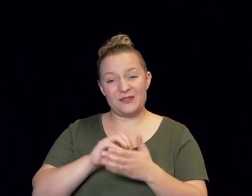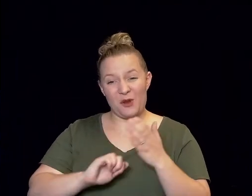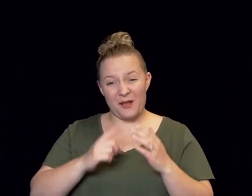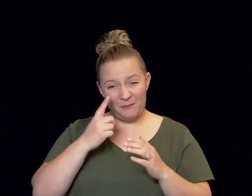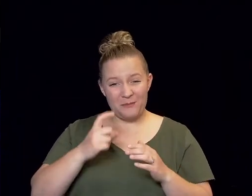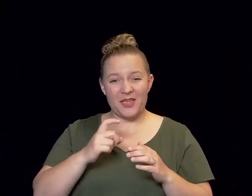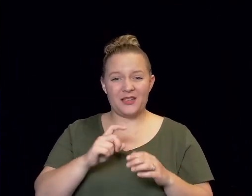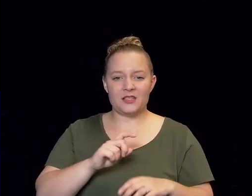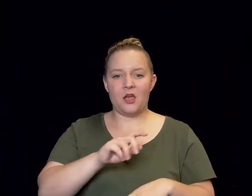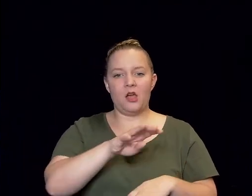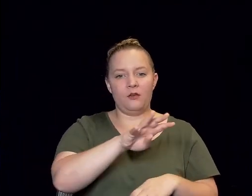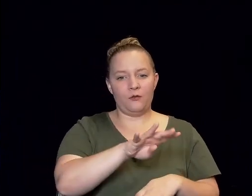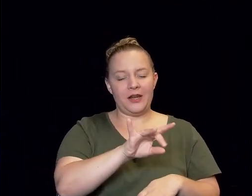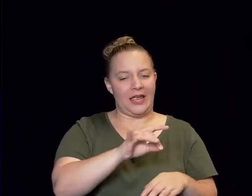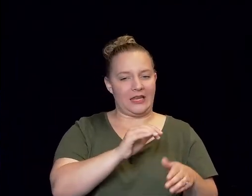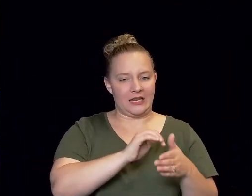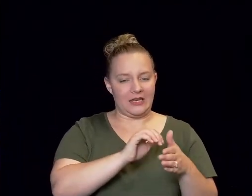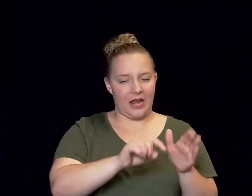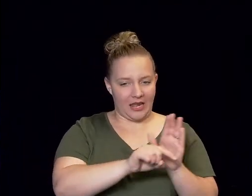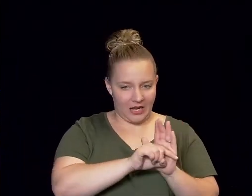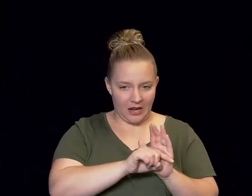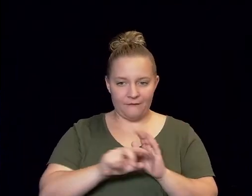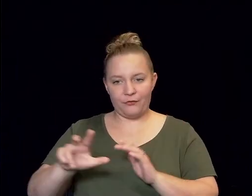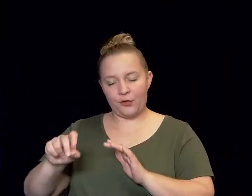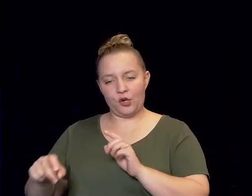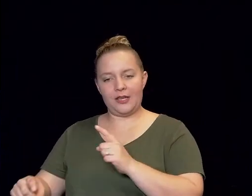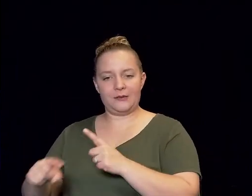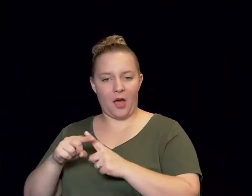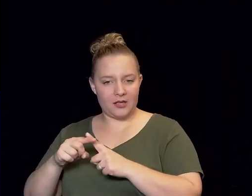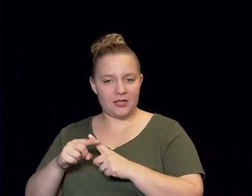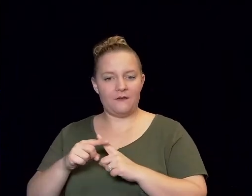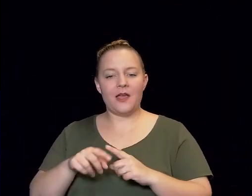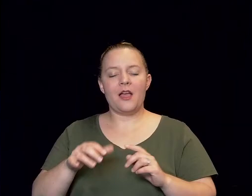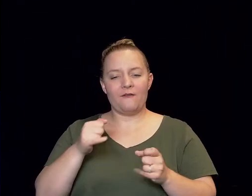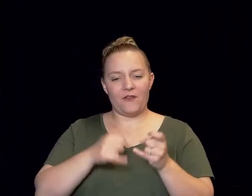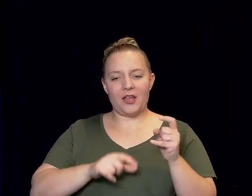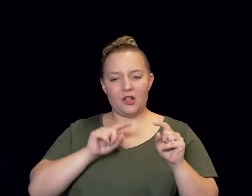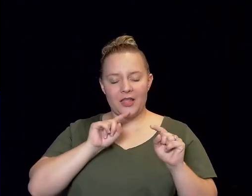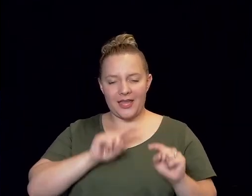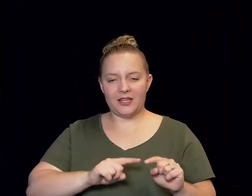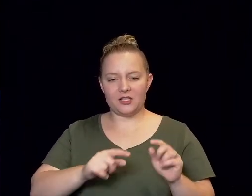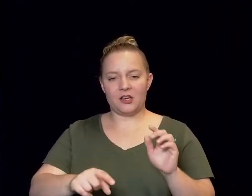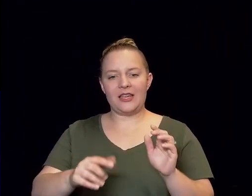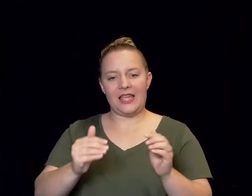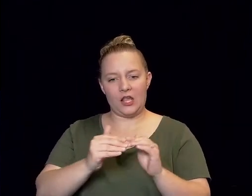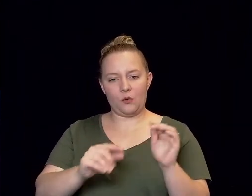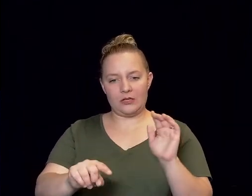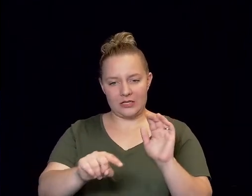30 is positive. So, when I subtract those two things out, my final answer I get -18. Boxing that